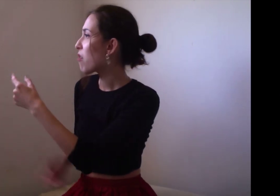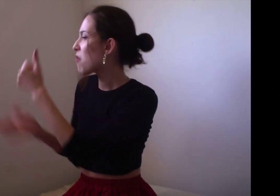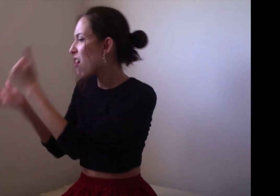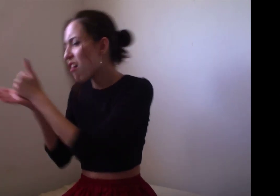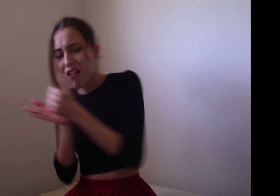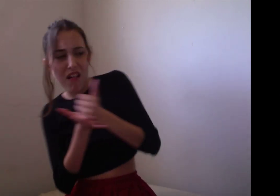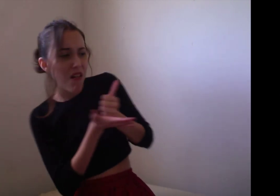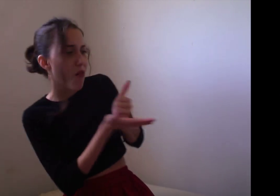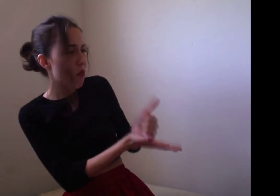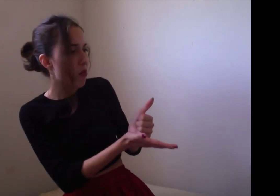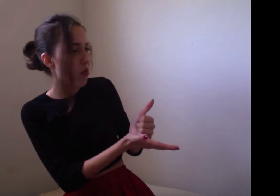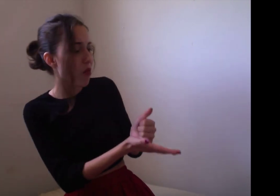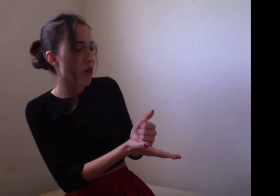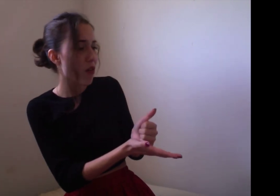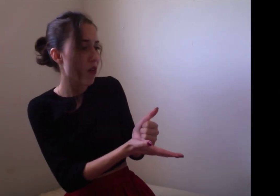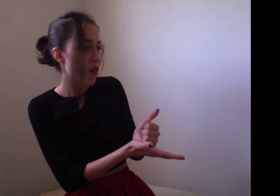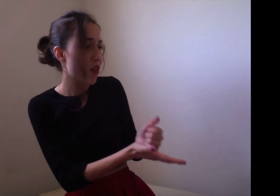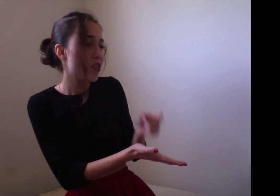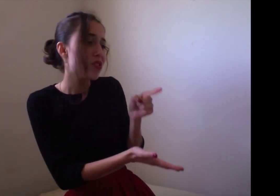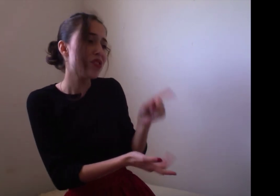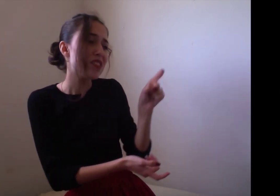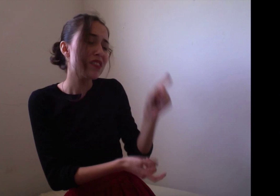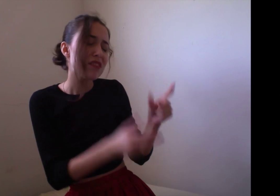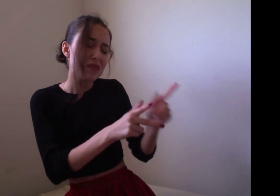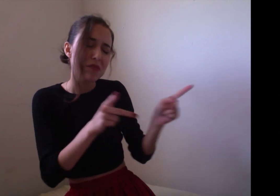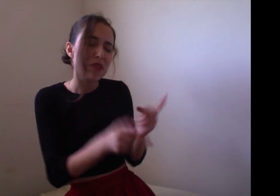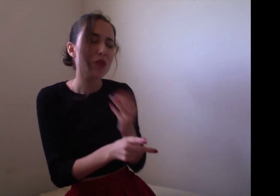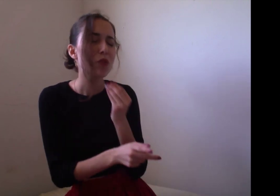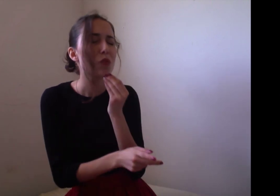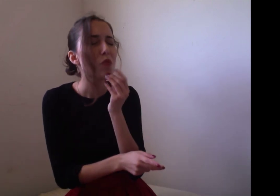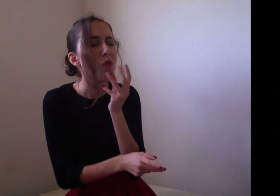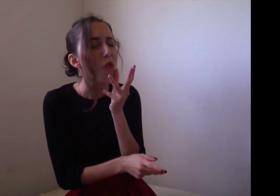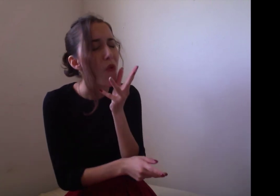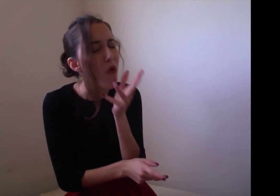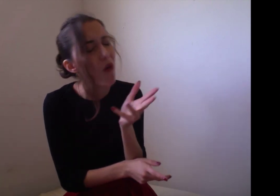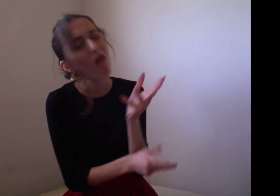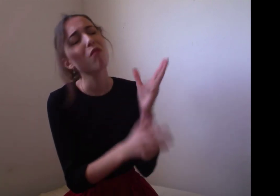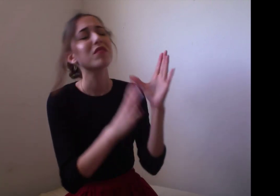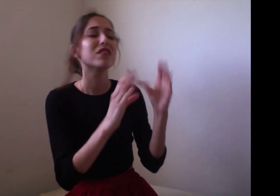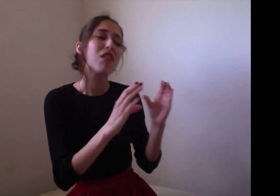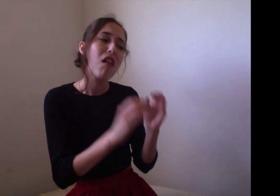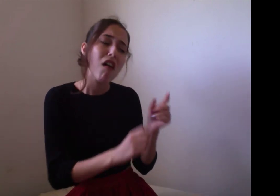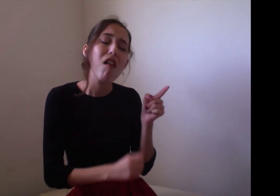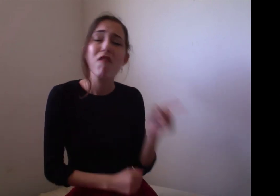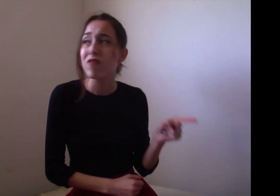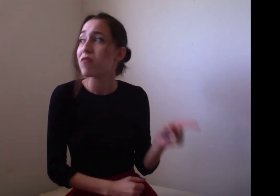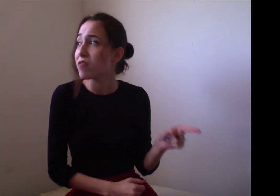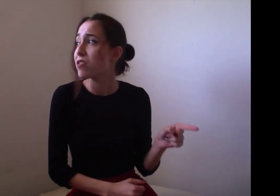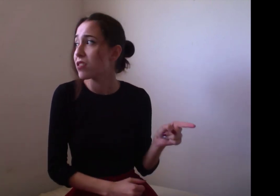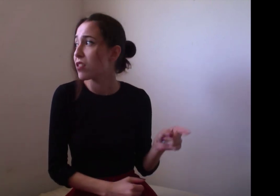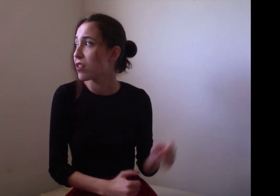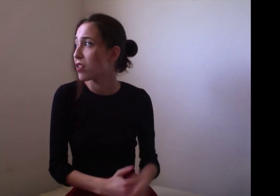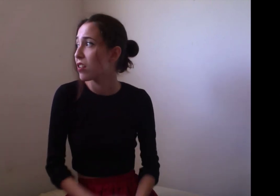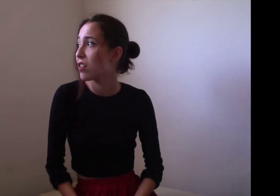“Will you help me get her somewhere warm and soft?”